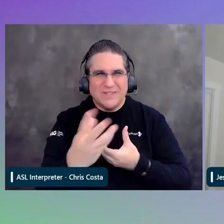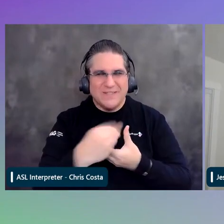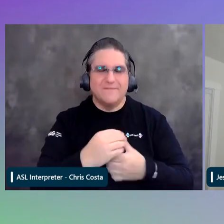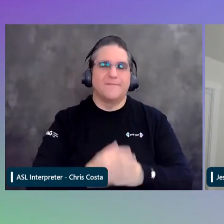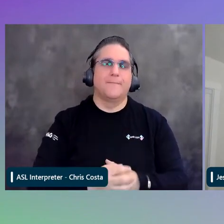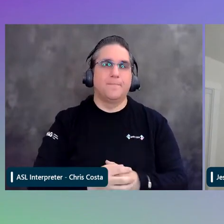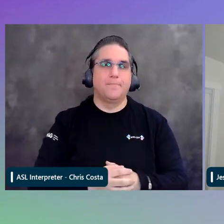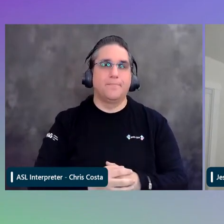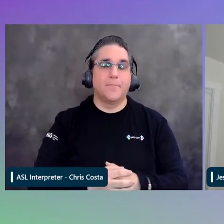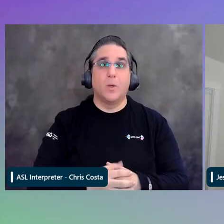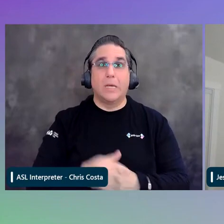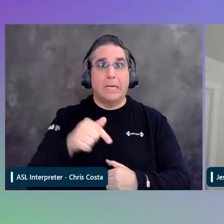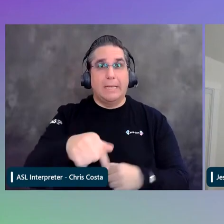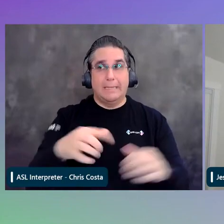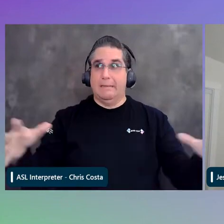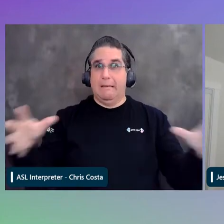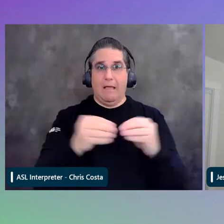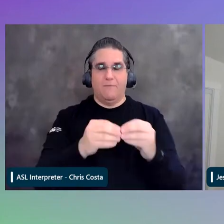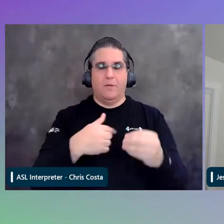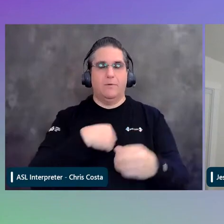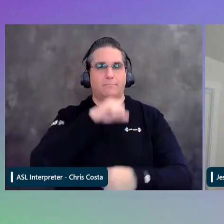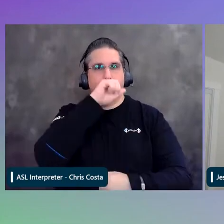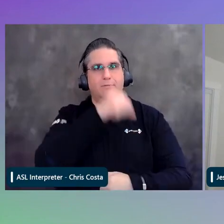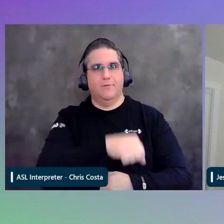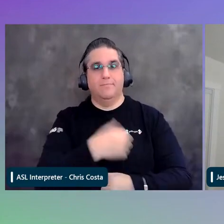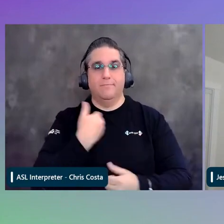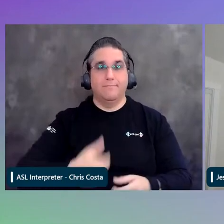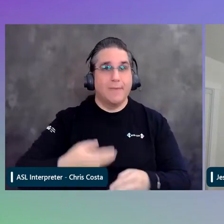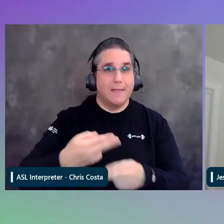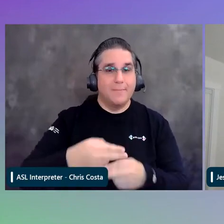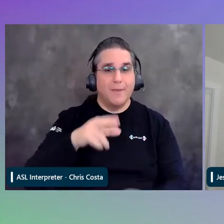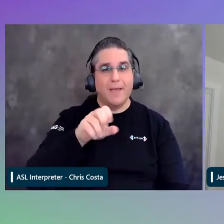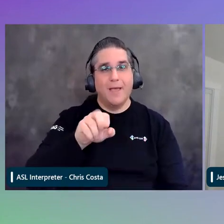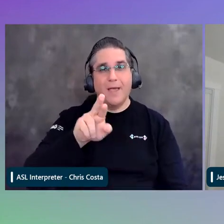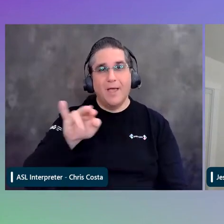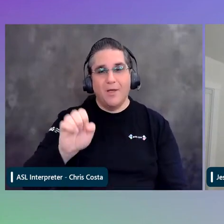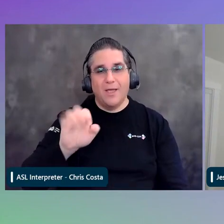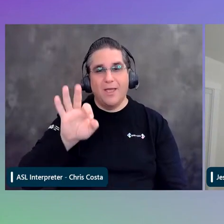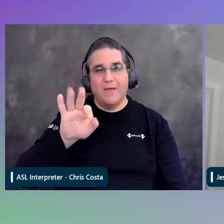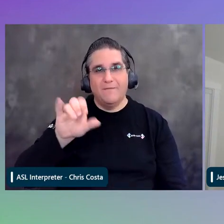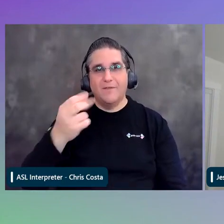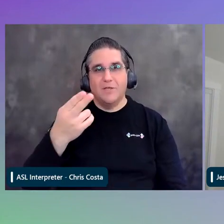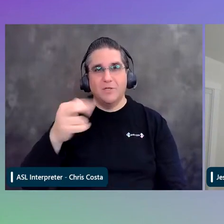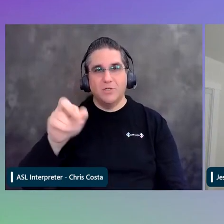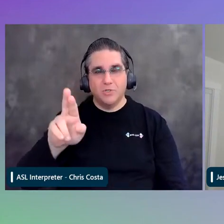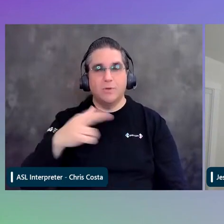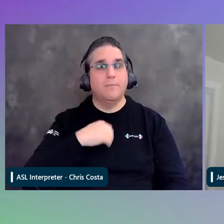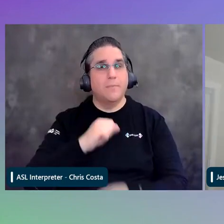and very happy to be here. My name is Carrie Fisher. I work at GitHub as a senior accessibility